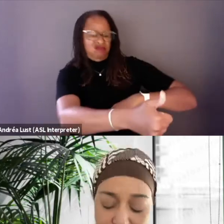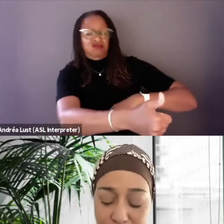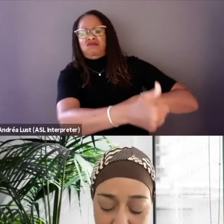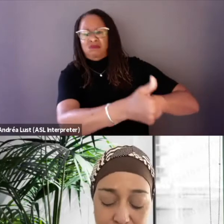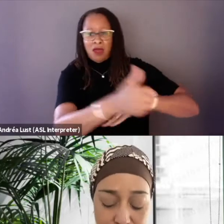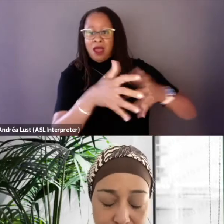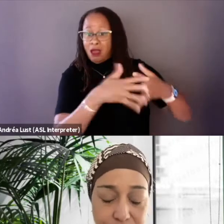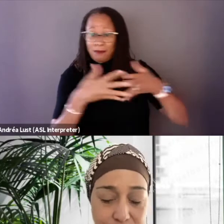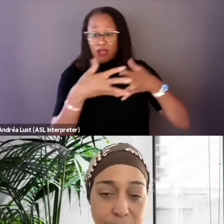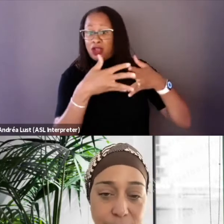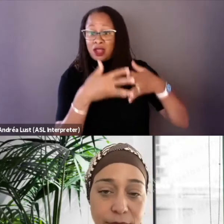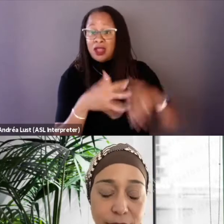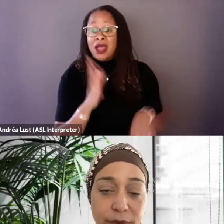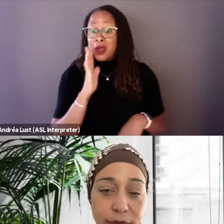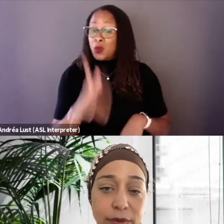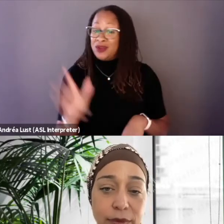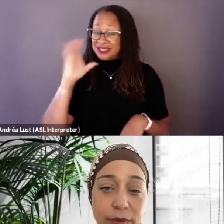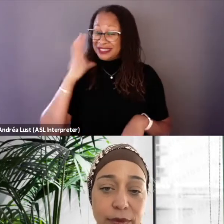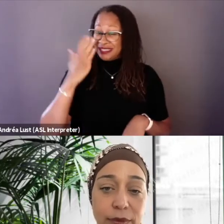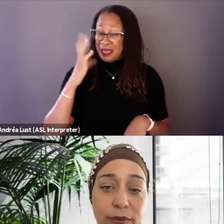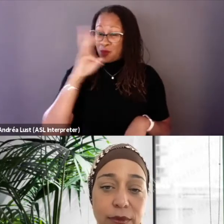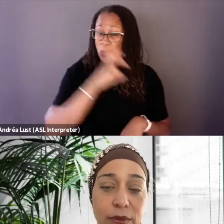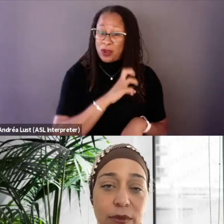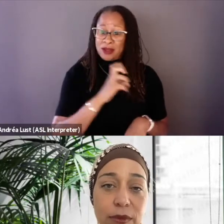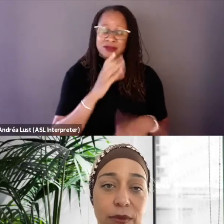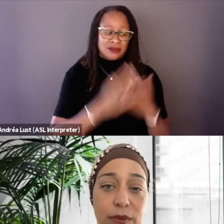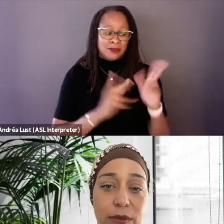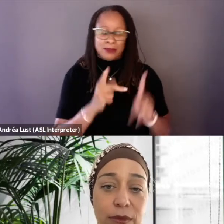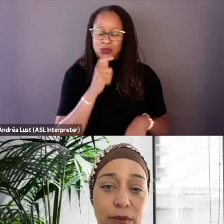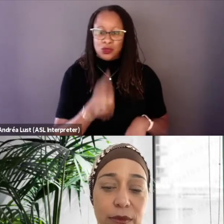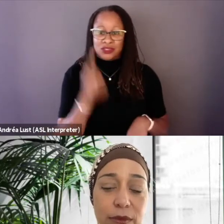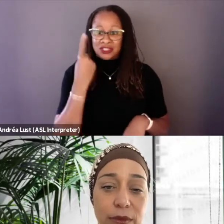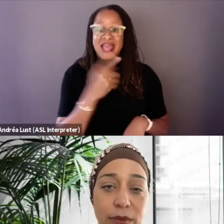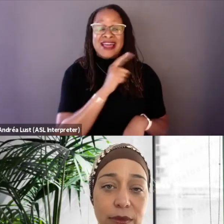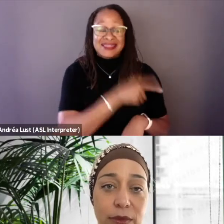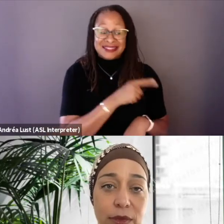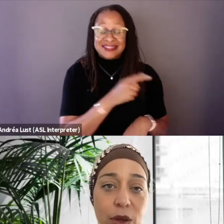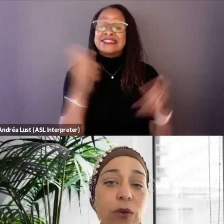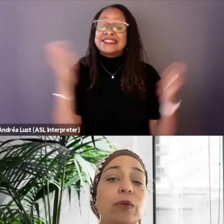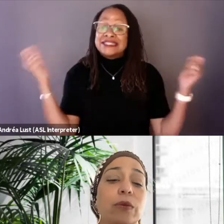This is going to sound weird to some people that don't understand, but this is a celebration of America.